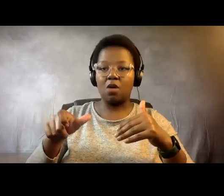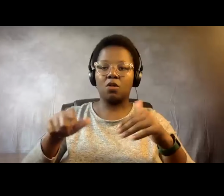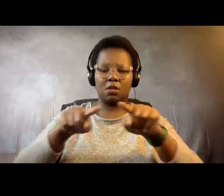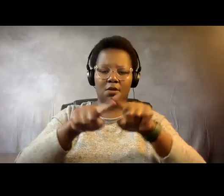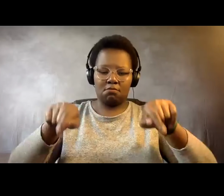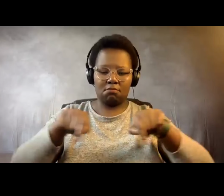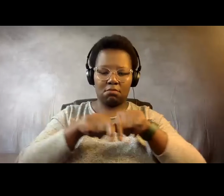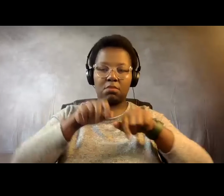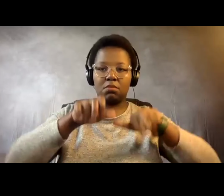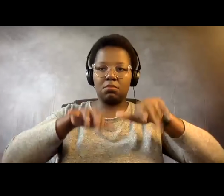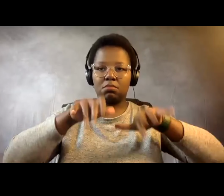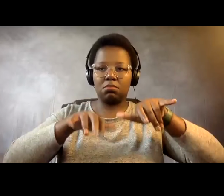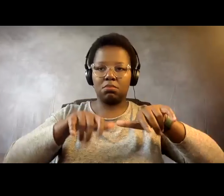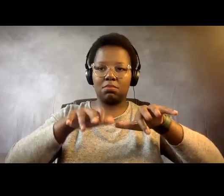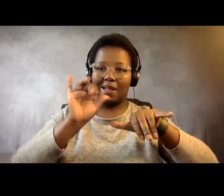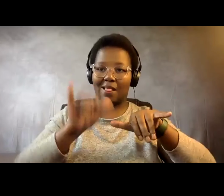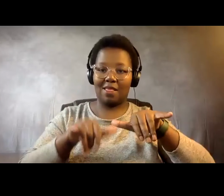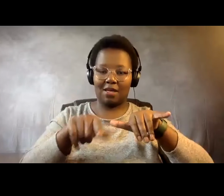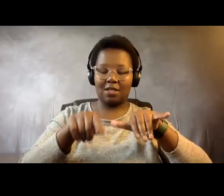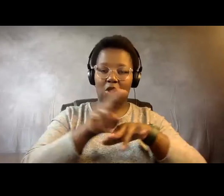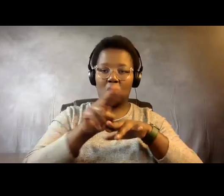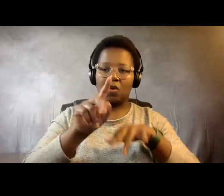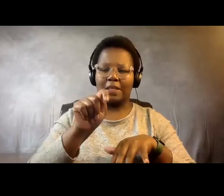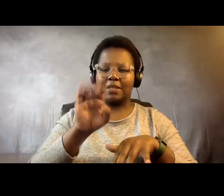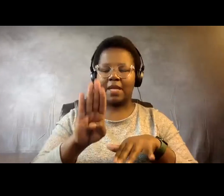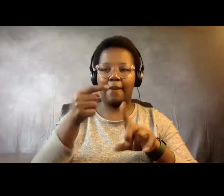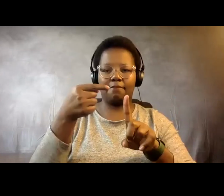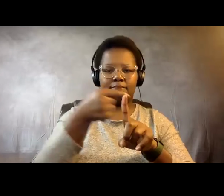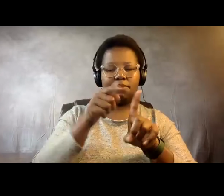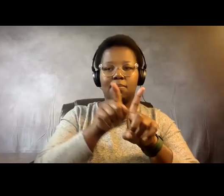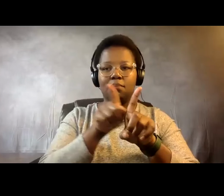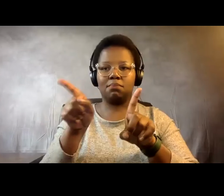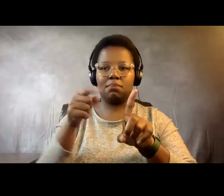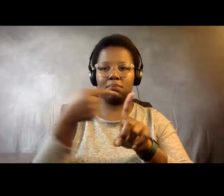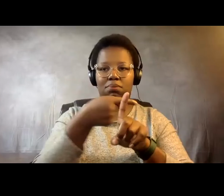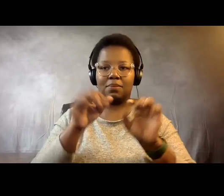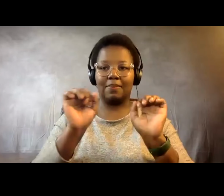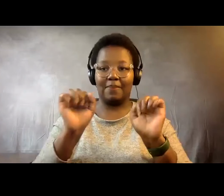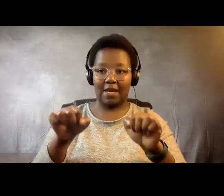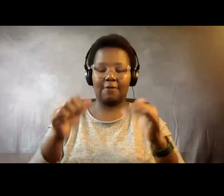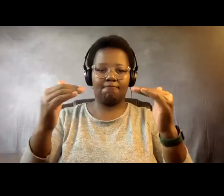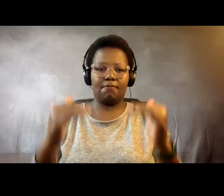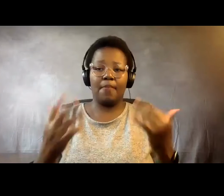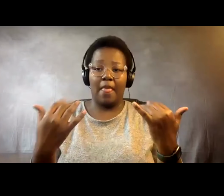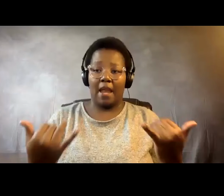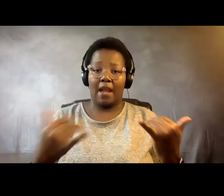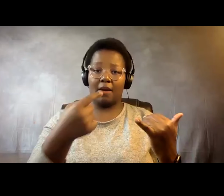especially the Tab Key. So in this case the focus order of the page should follow the logical flow